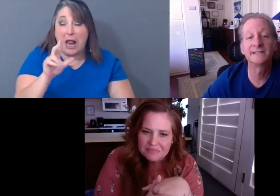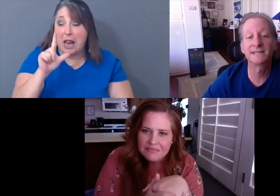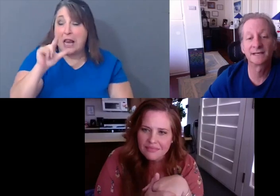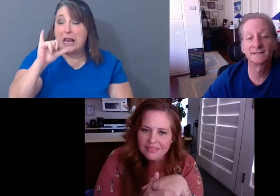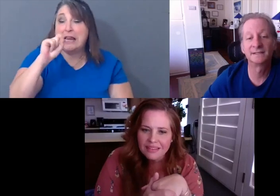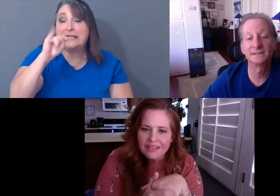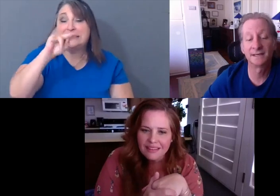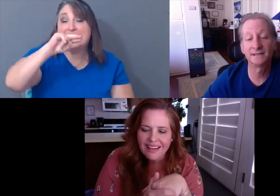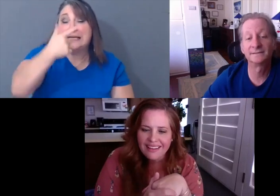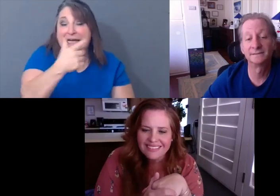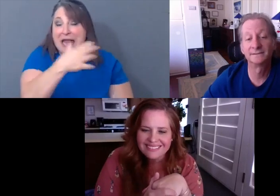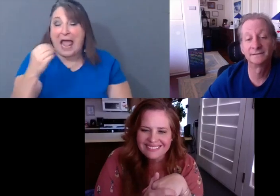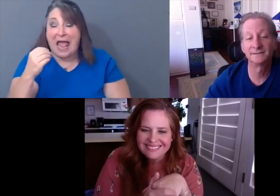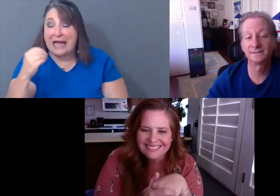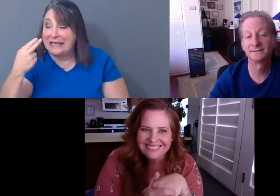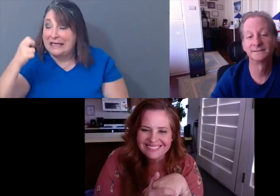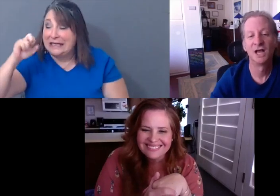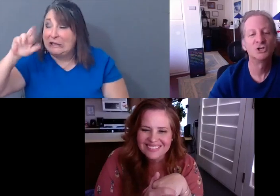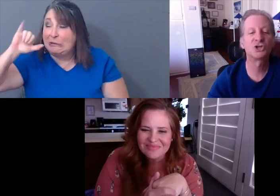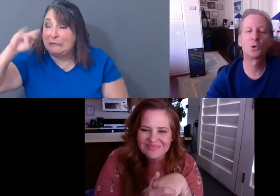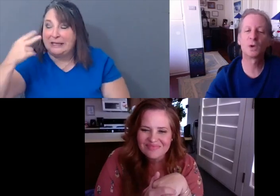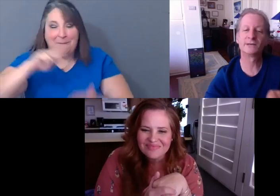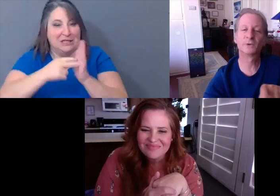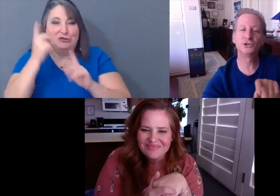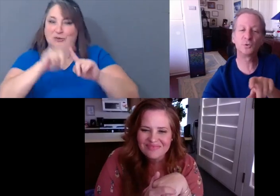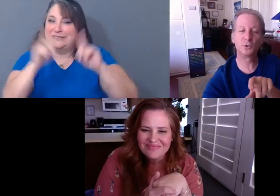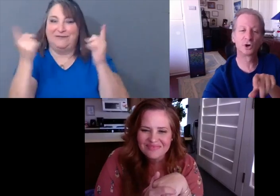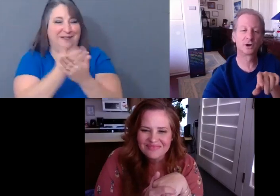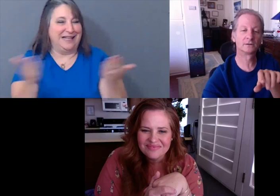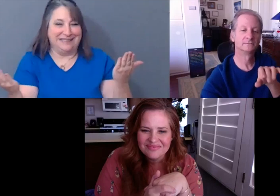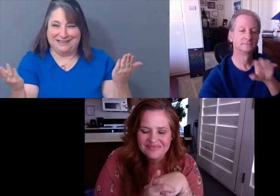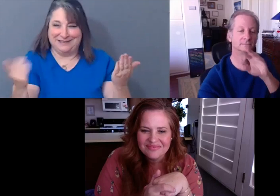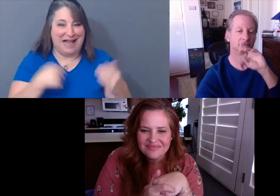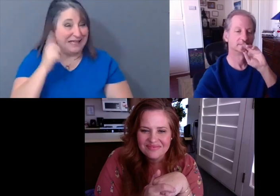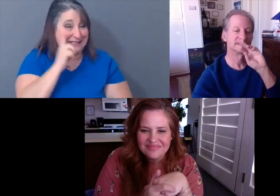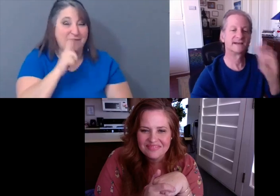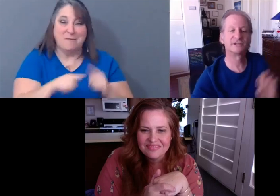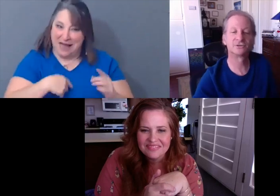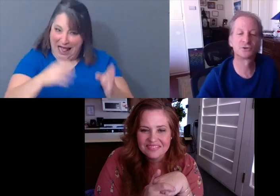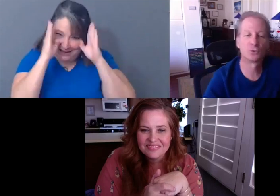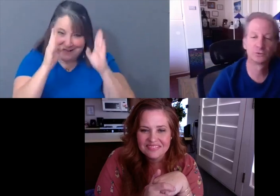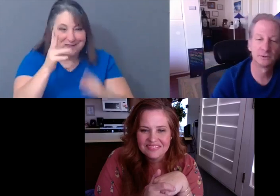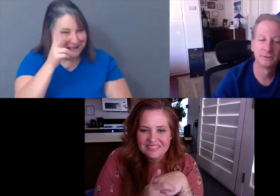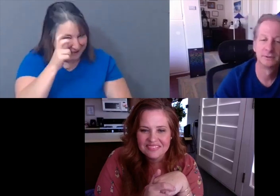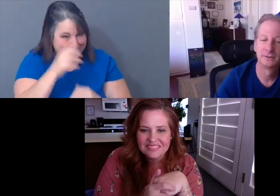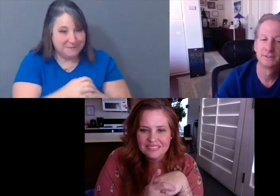Exactly, yeah. Yeah. So, when you were seven years old,